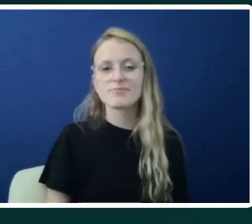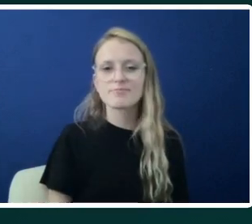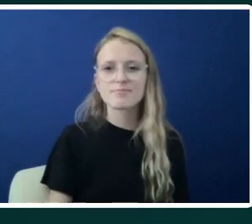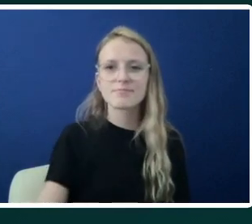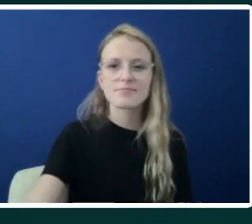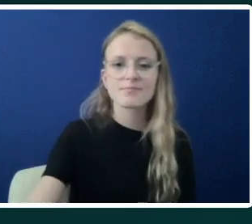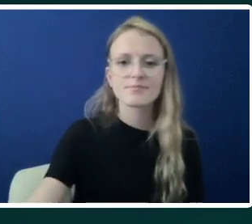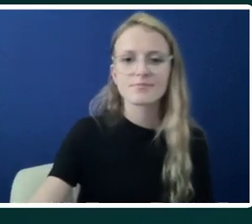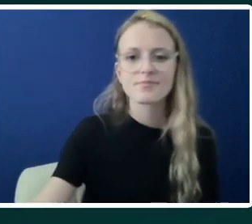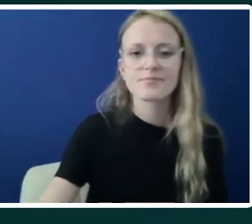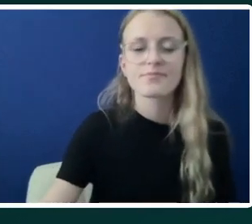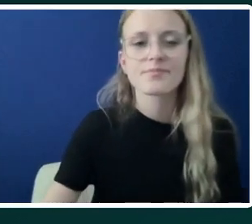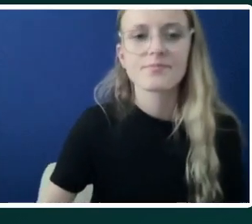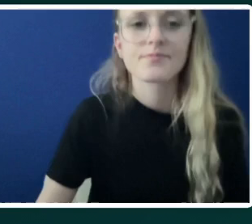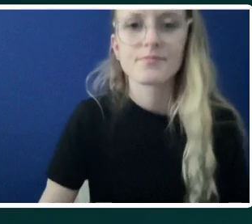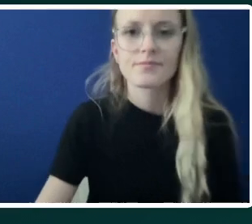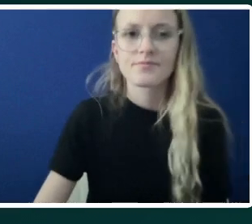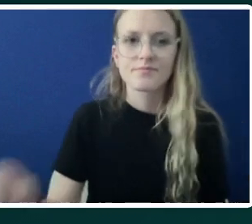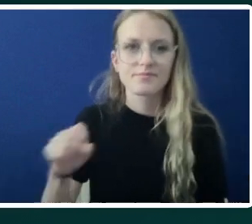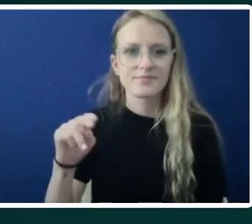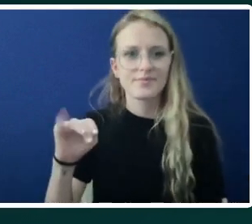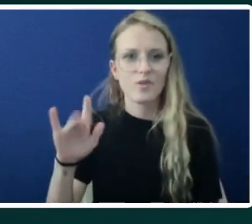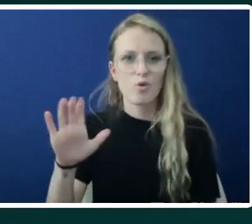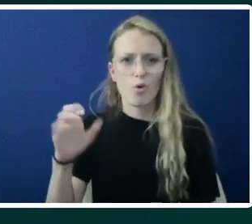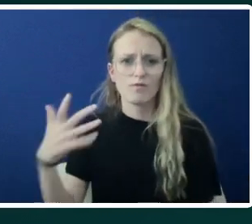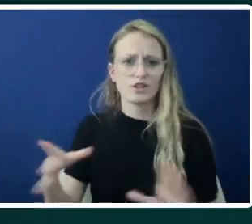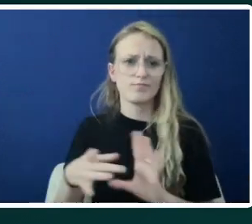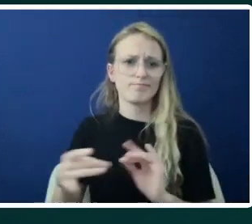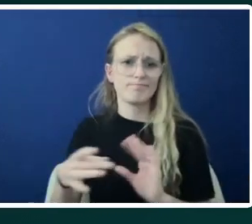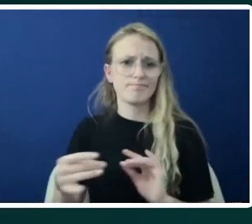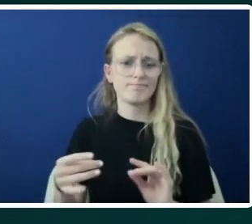Nicole, you touched on this just a minute ago. When we're talking about mandated curriculum